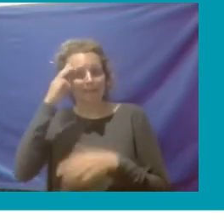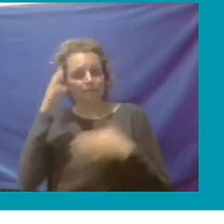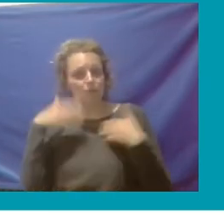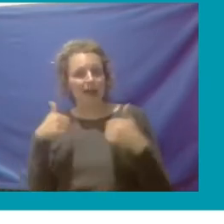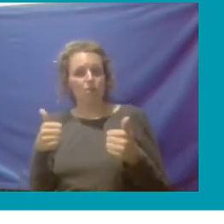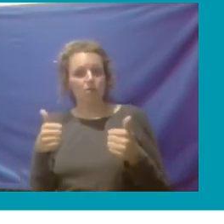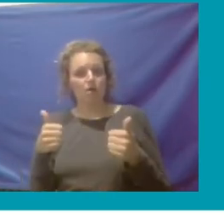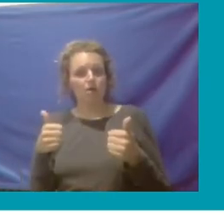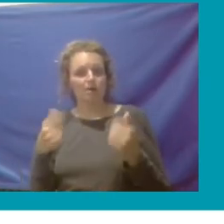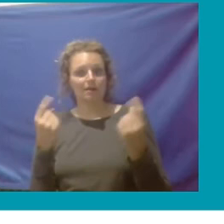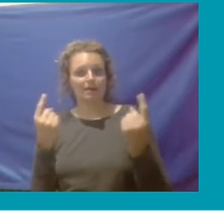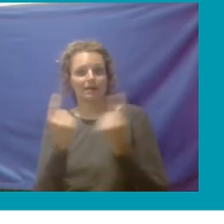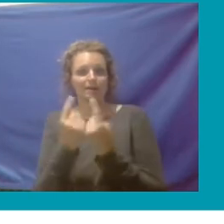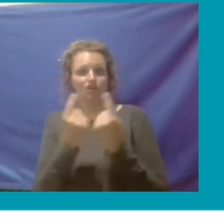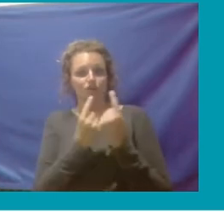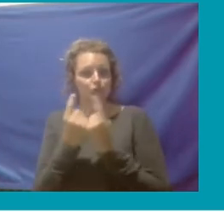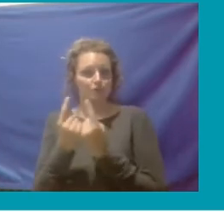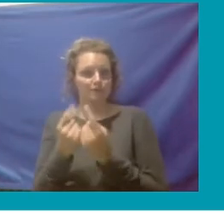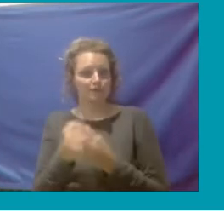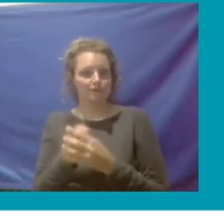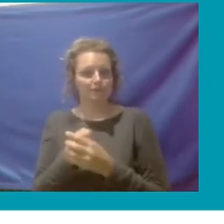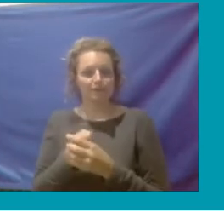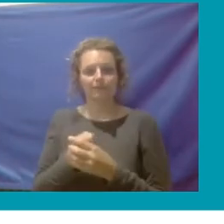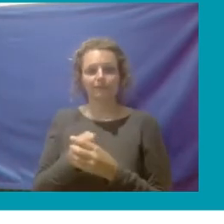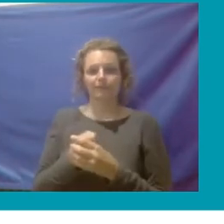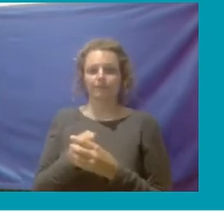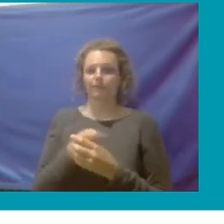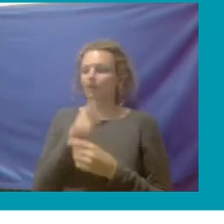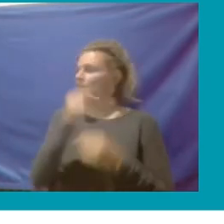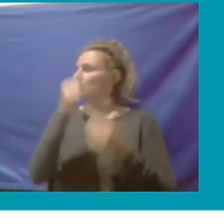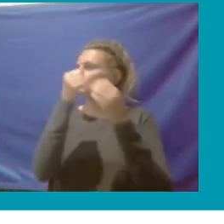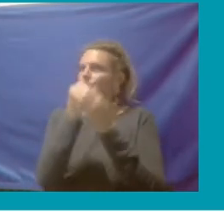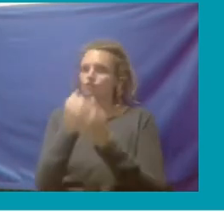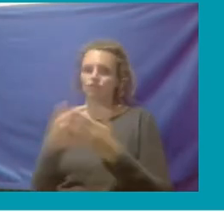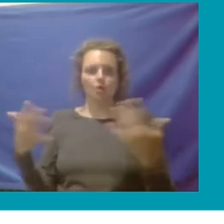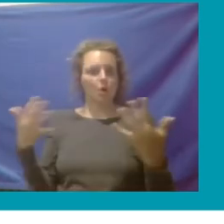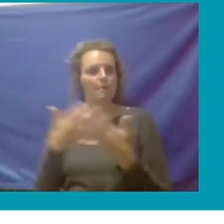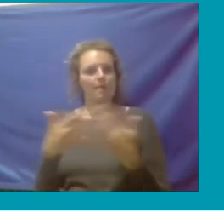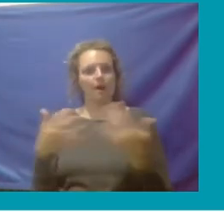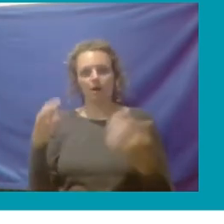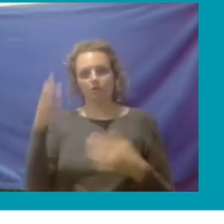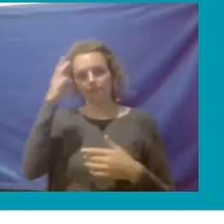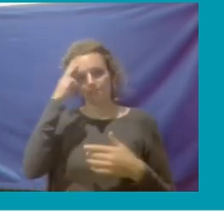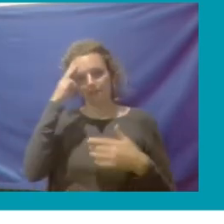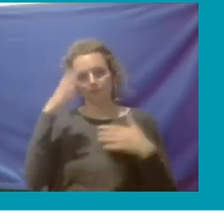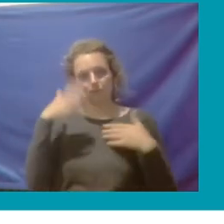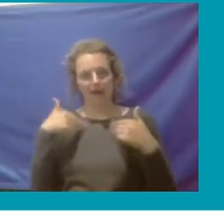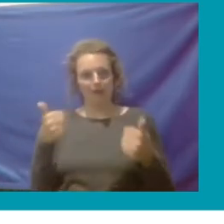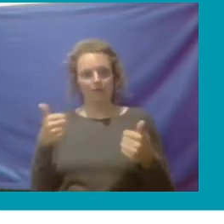Toby? There's loads on mental health in the resource unit on the Hive and also you know